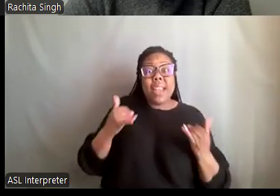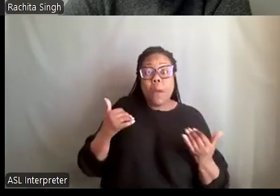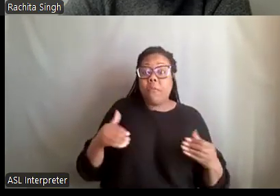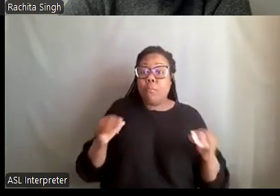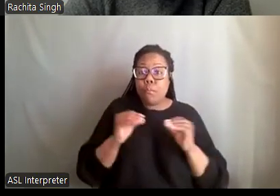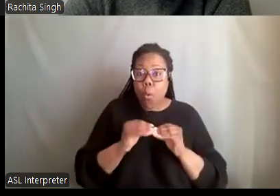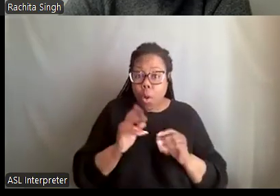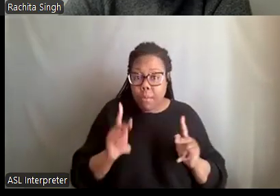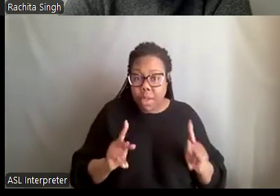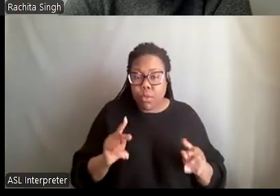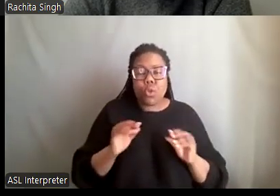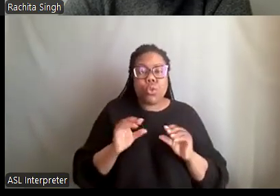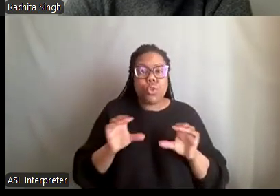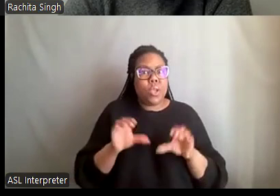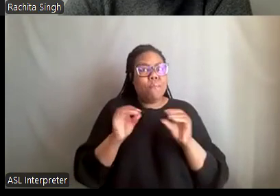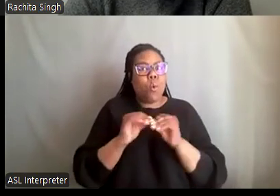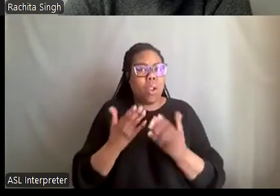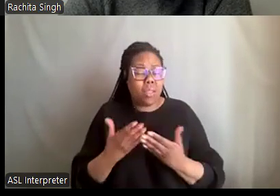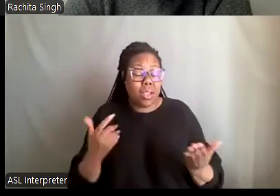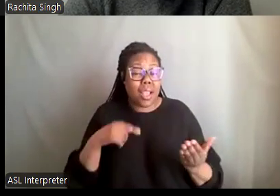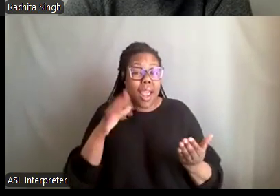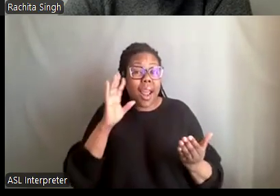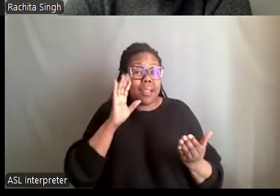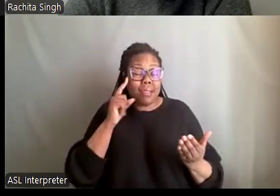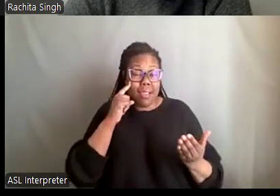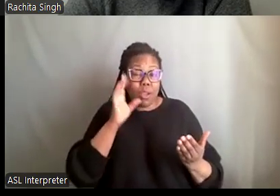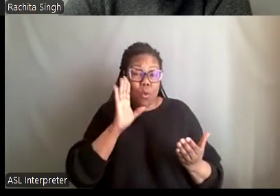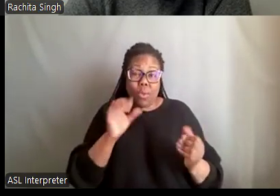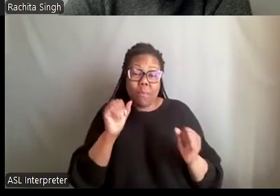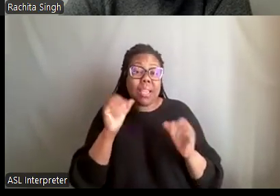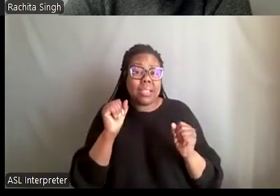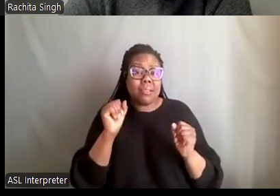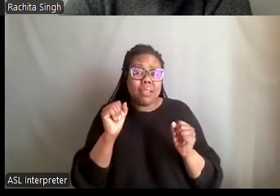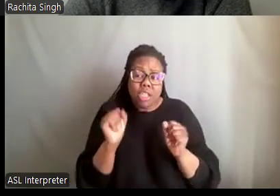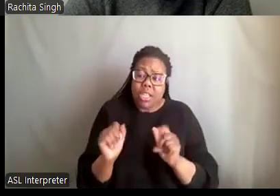years ago. But right now we have a lot more people doing a lot more potential things. And I think we're going to be